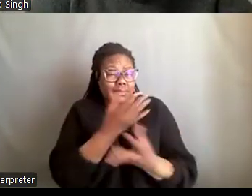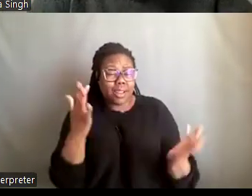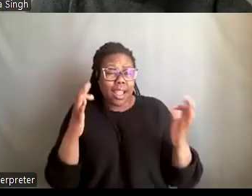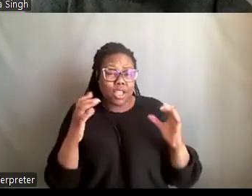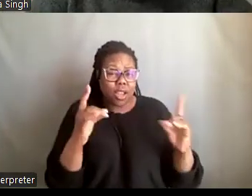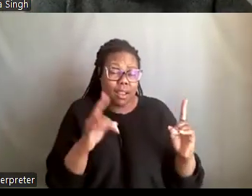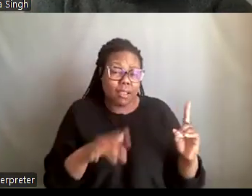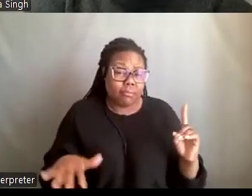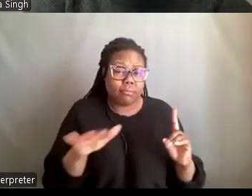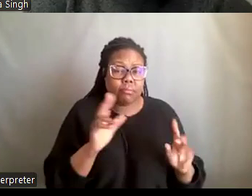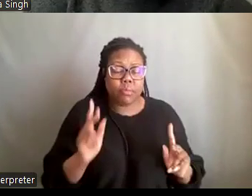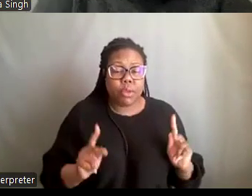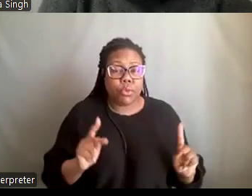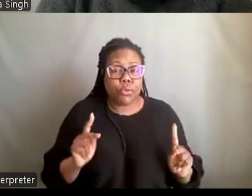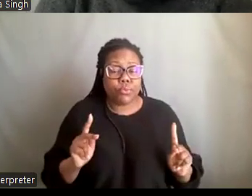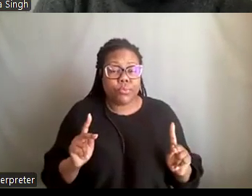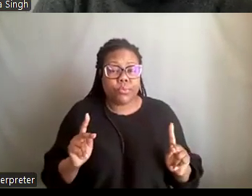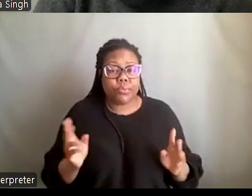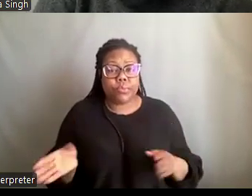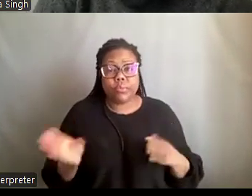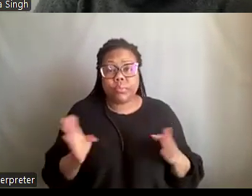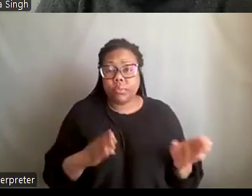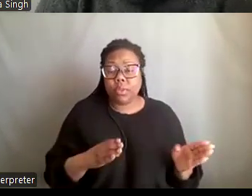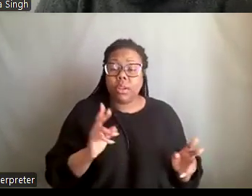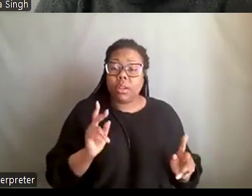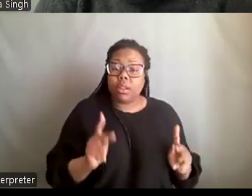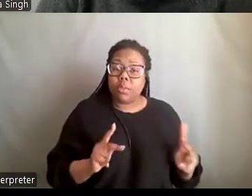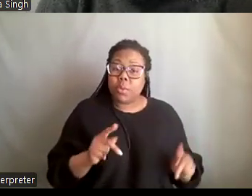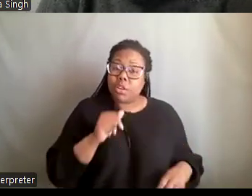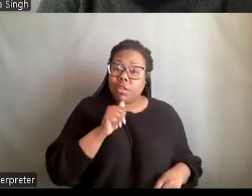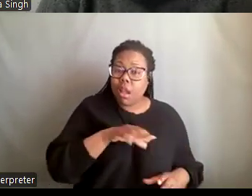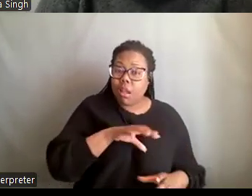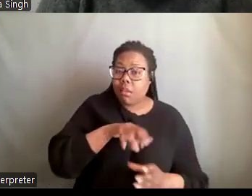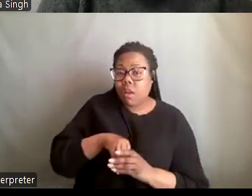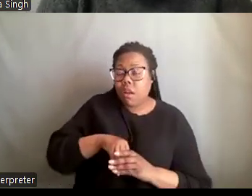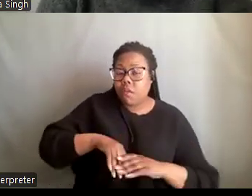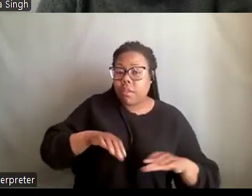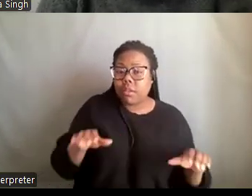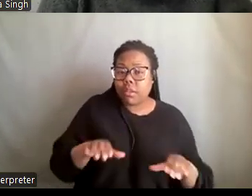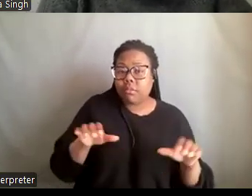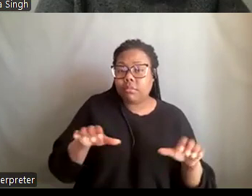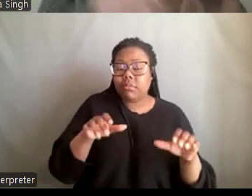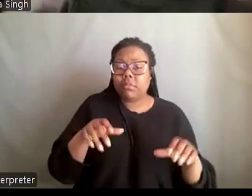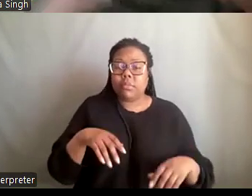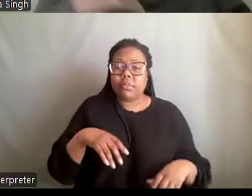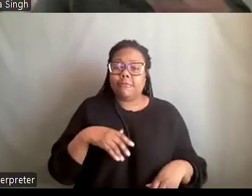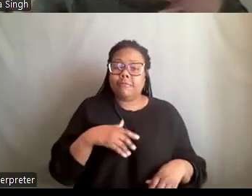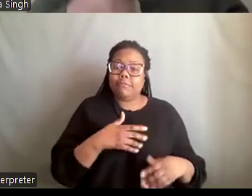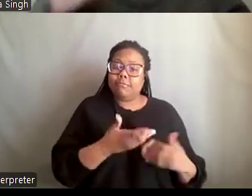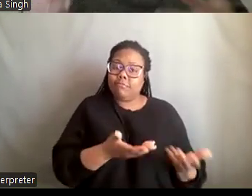themselves and spreading as much education as they can.